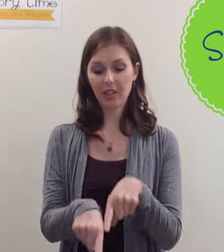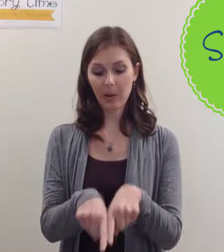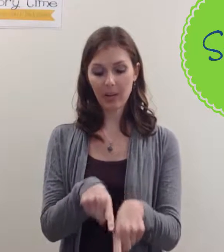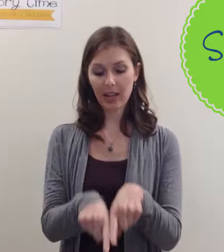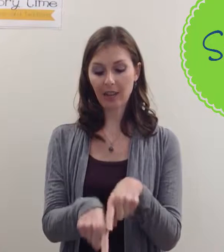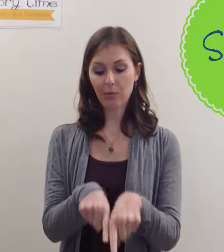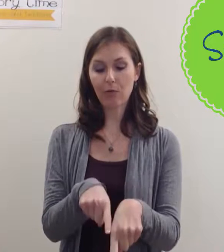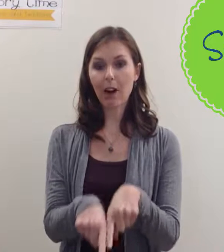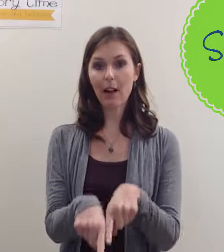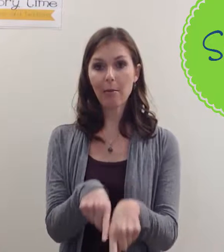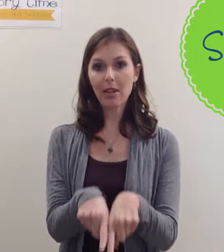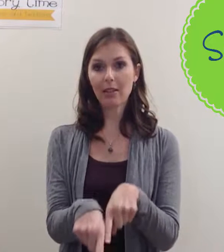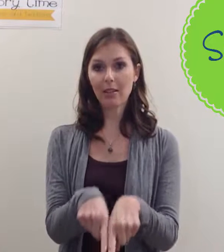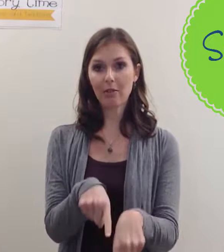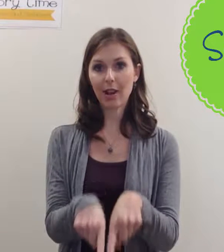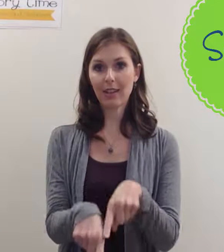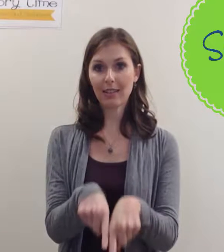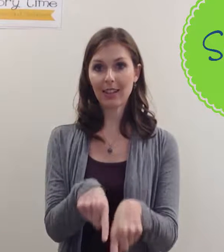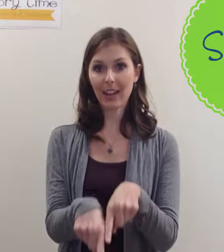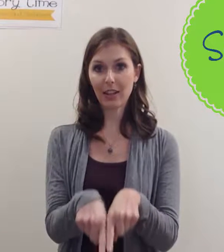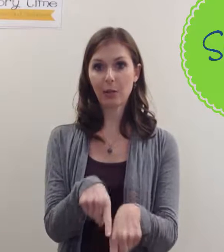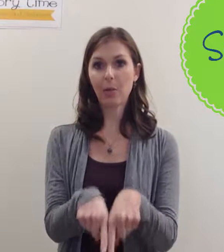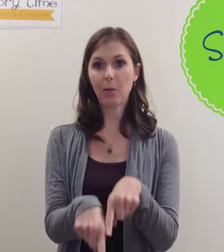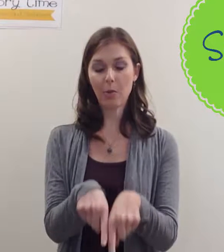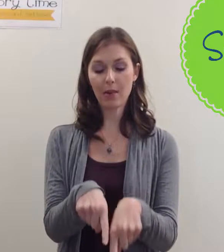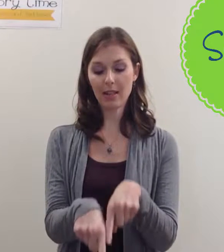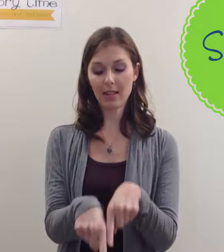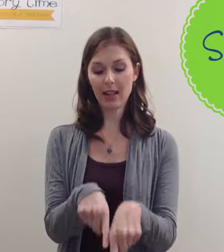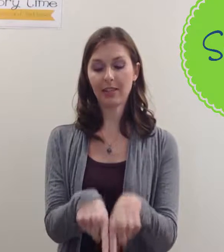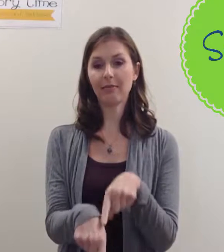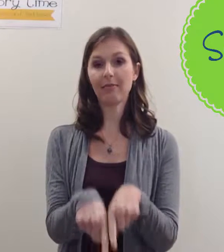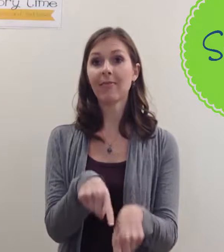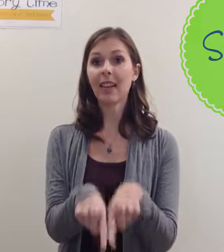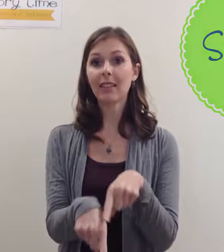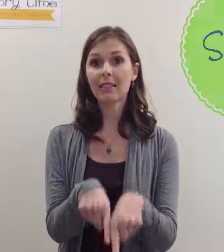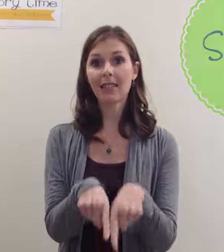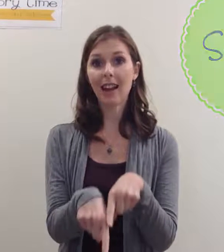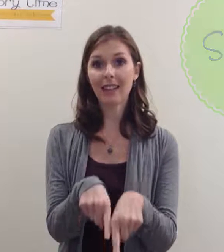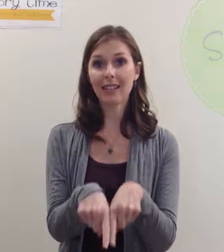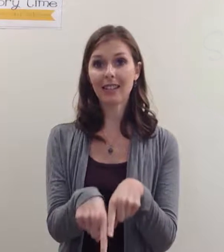just going to rub the two hands together while pointing down. SOCKS.